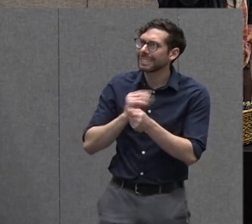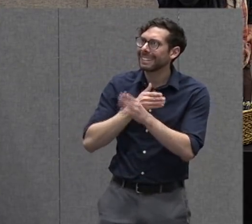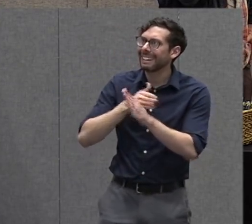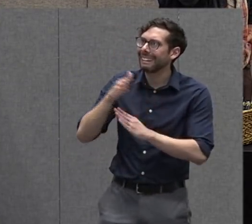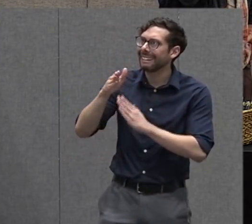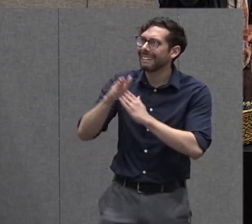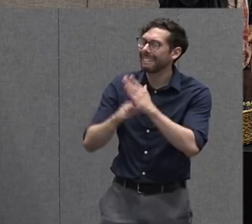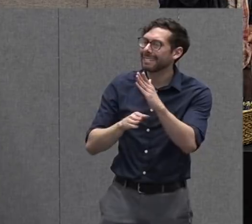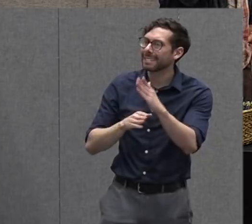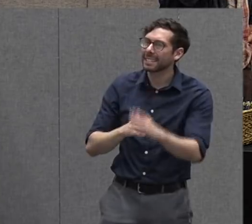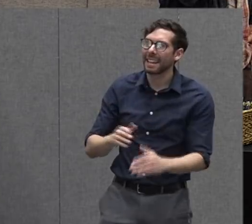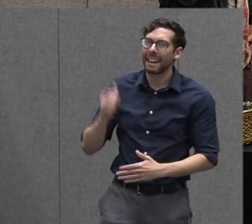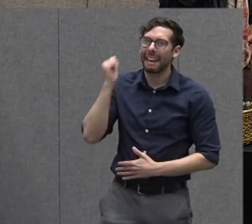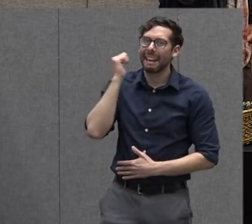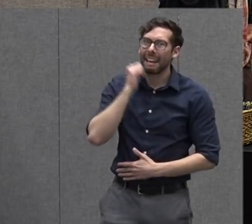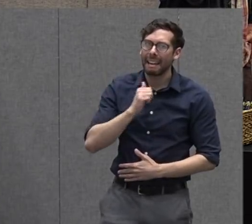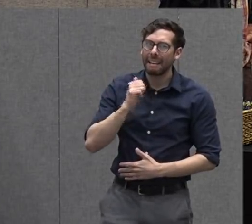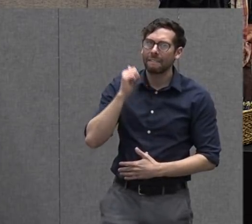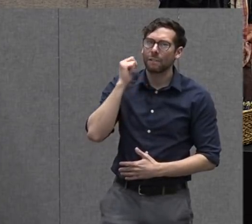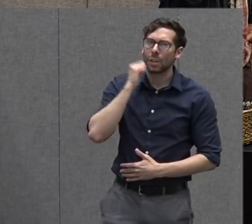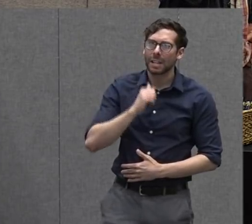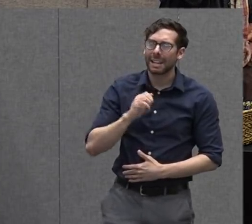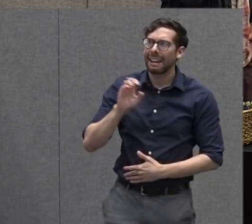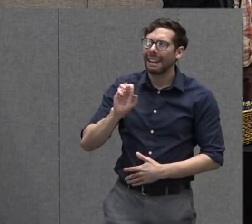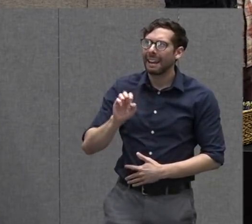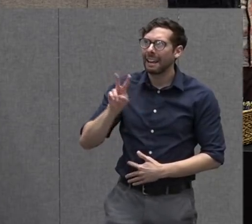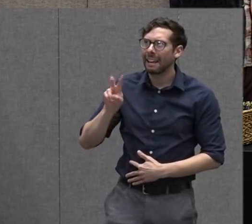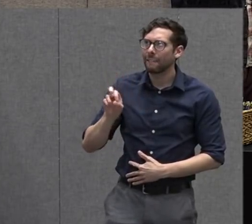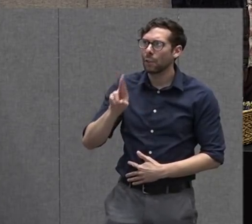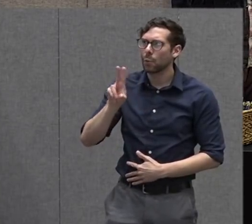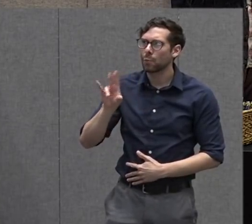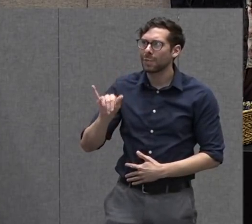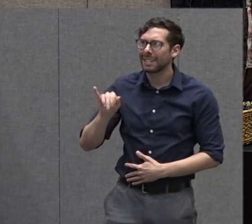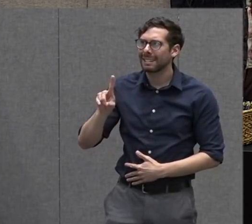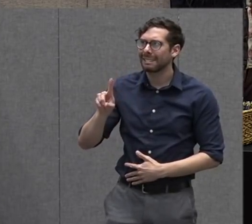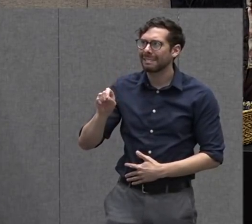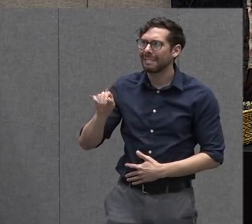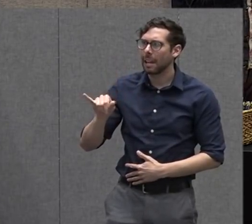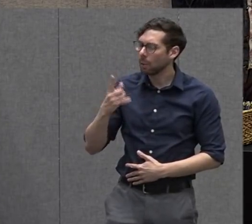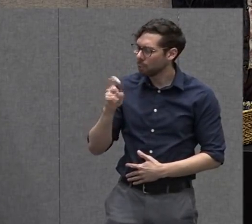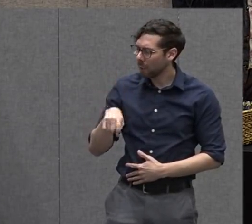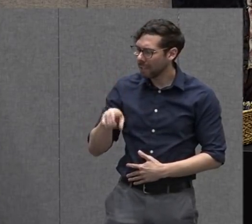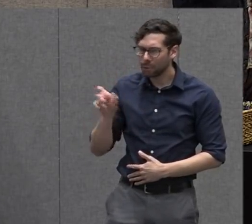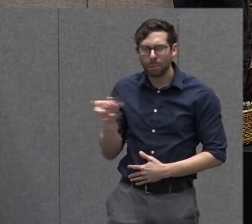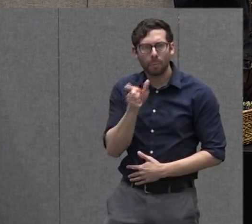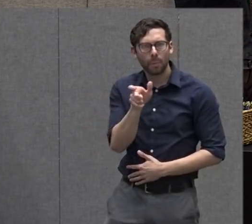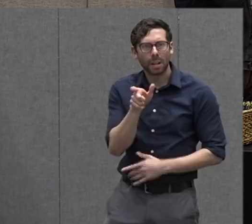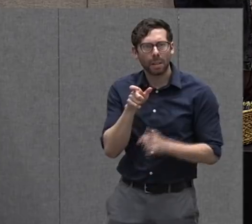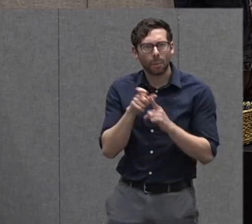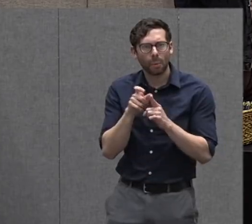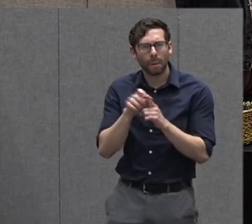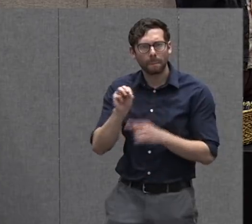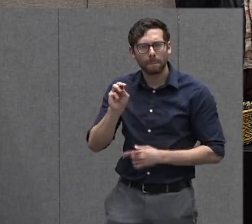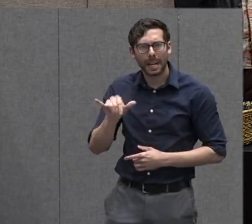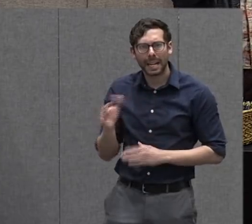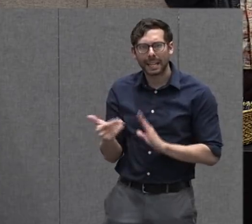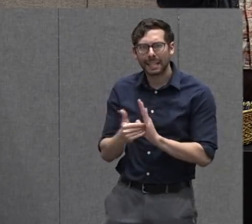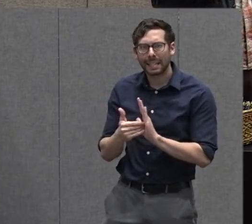E-ve-ry...Do I need to add mine in there? [Mr. R] Oh,... [Miss Martindale] what did I do? [Mr. R] No, no, no keep it that way. I think it depends on a pronunciation.